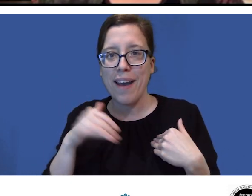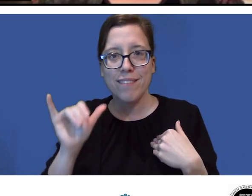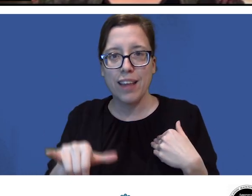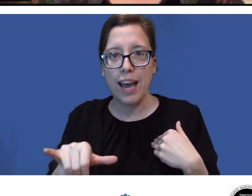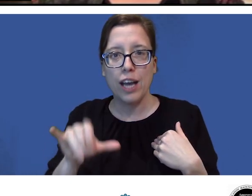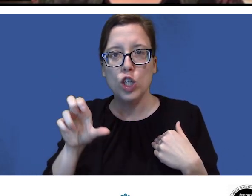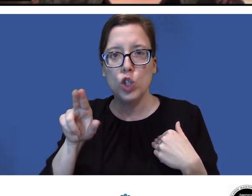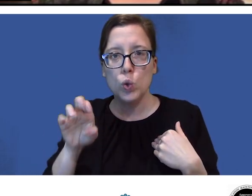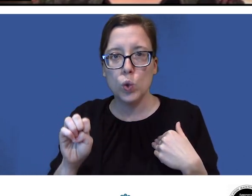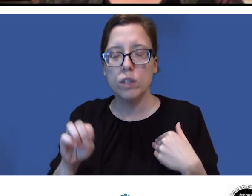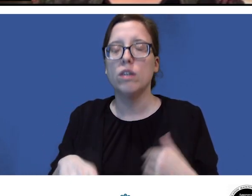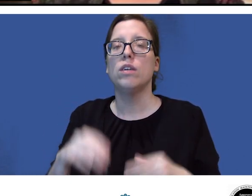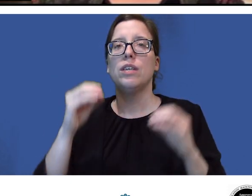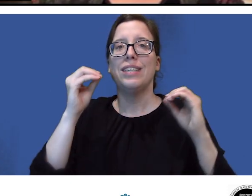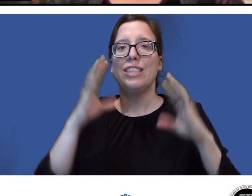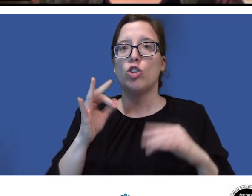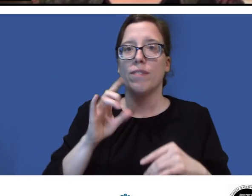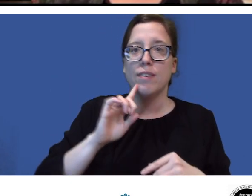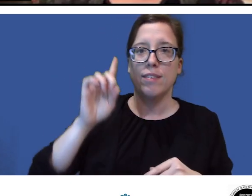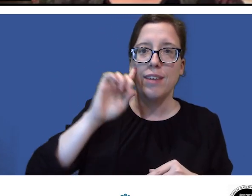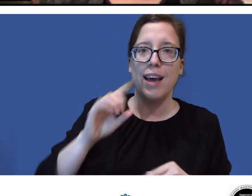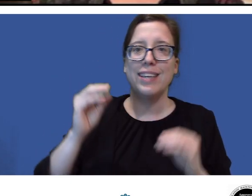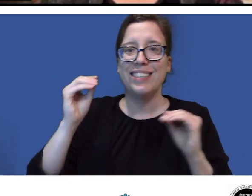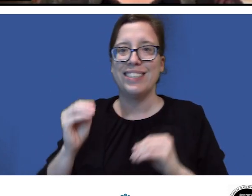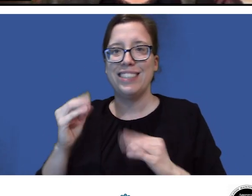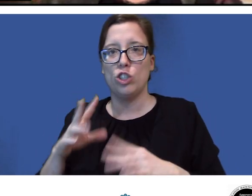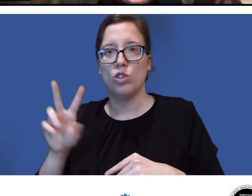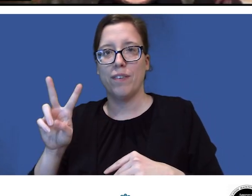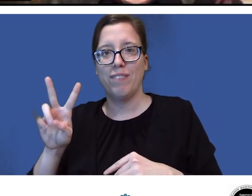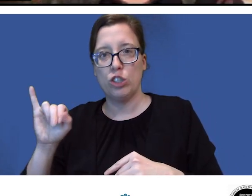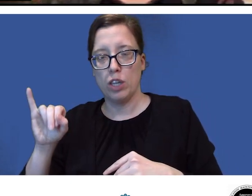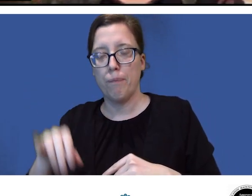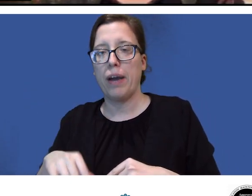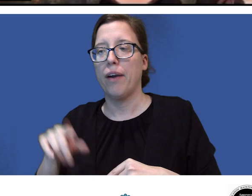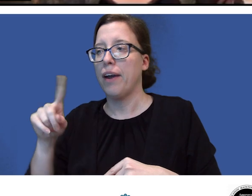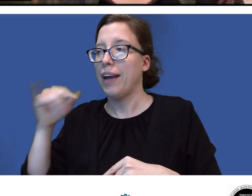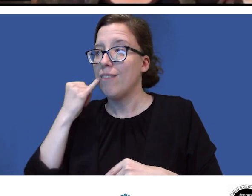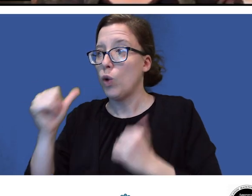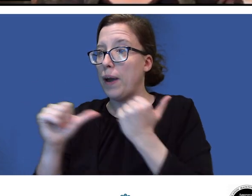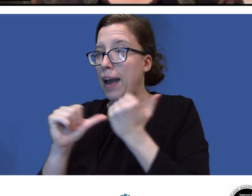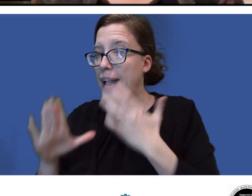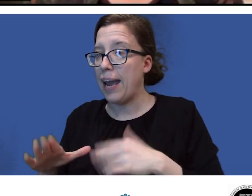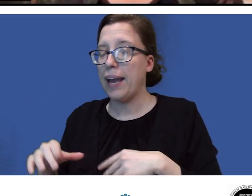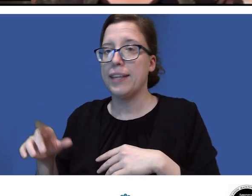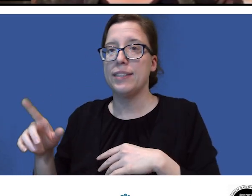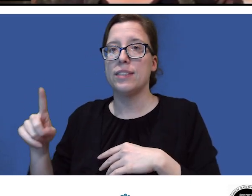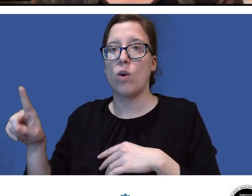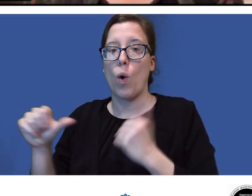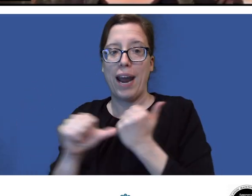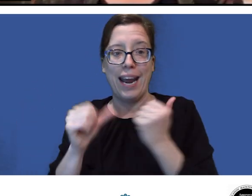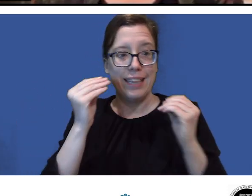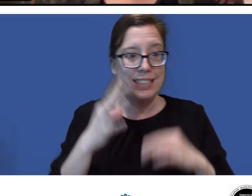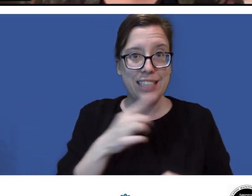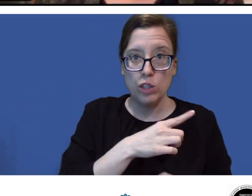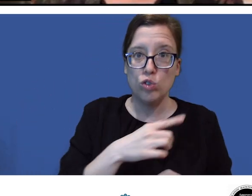or teacher assistants for those teachers... Kids with deafblindness will almost always fatigue